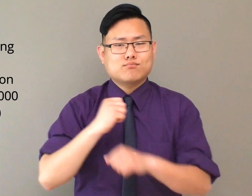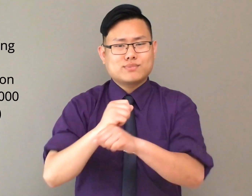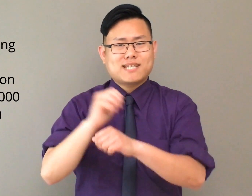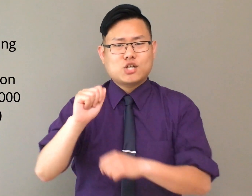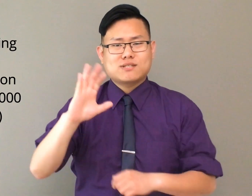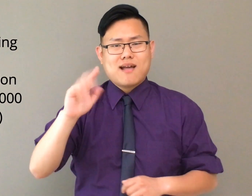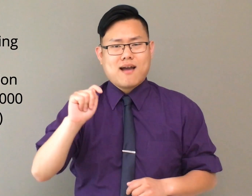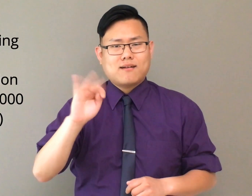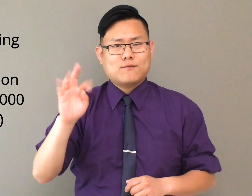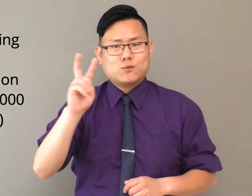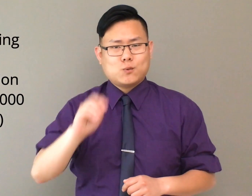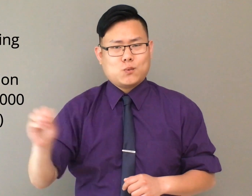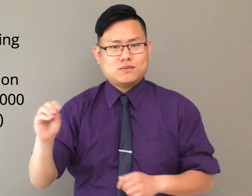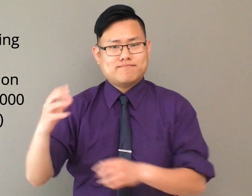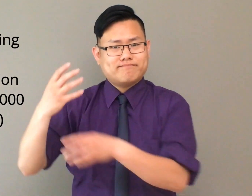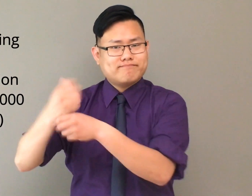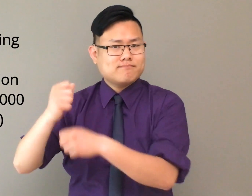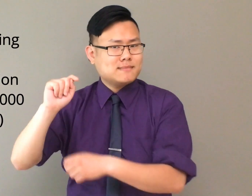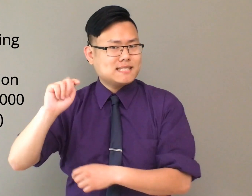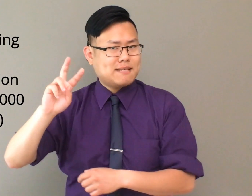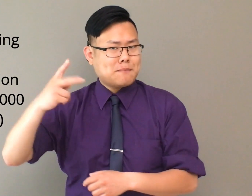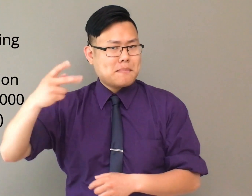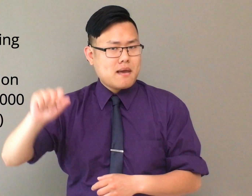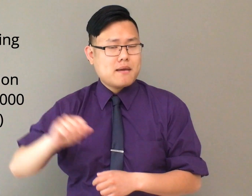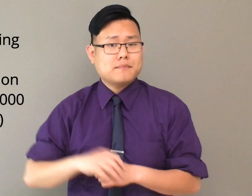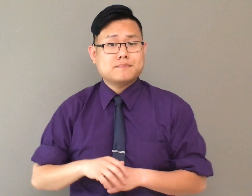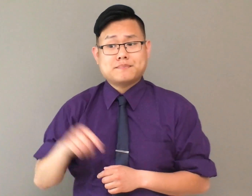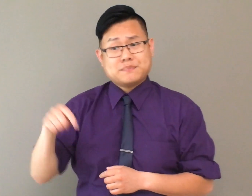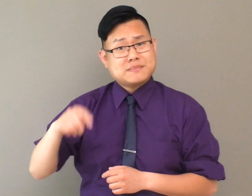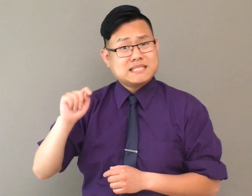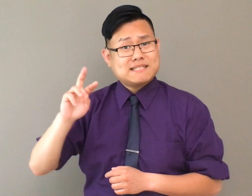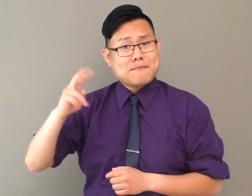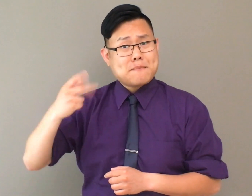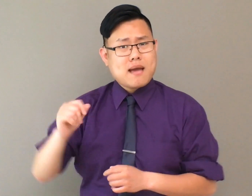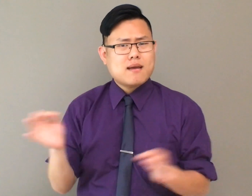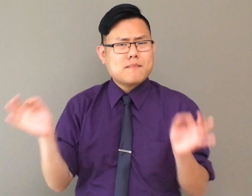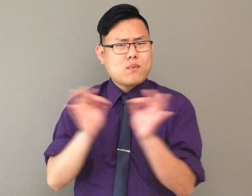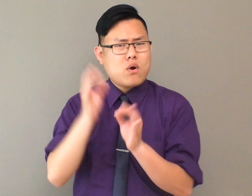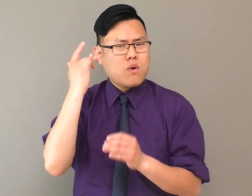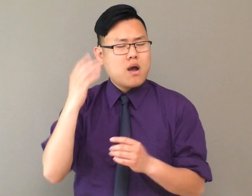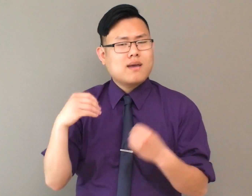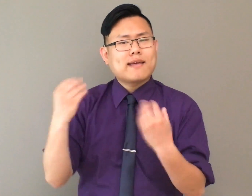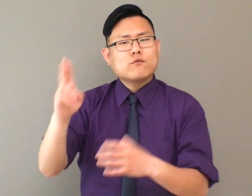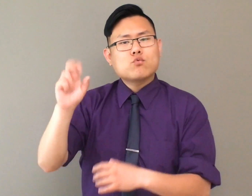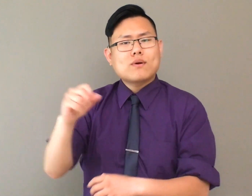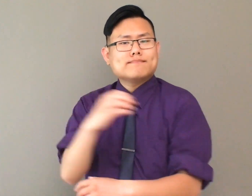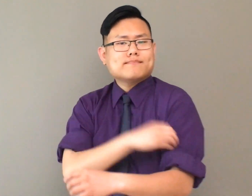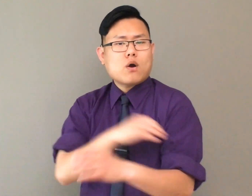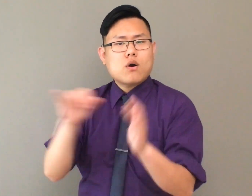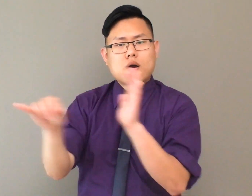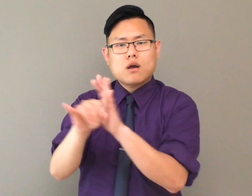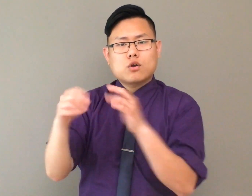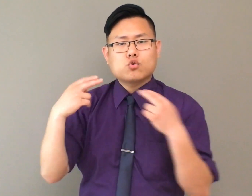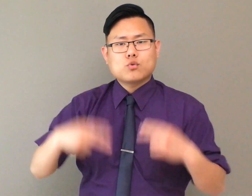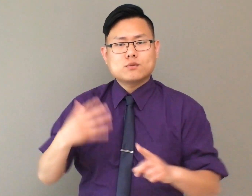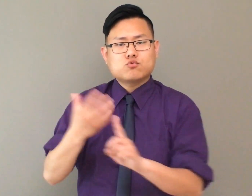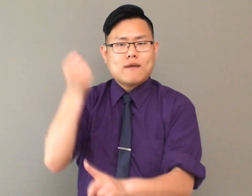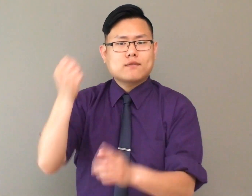Act of 200, or TVPA. This critical legislation allowed the US to recognize human trafficking